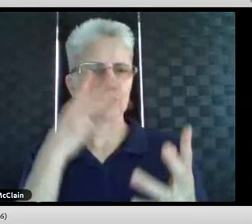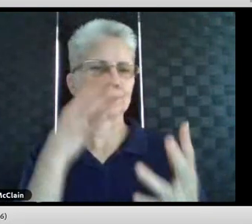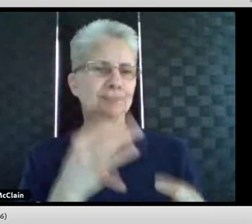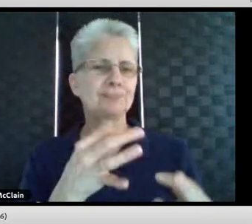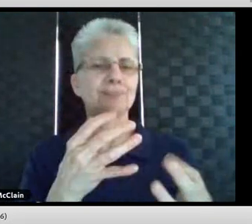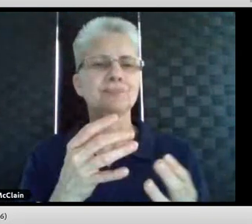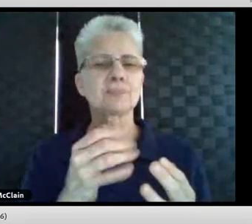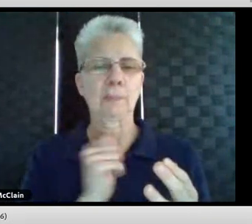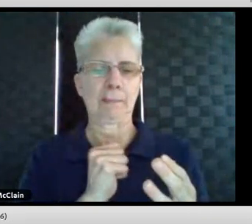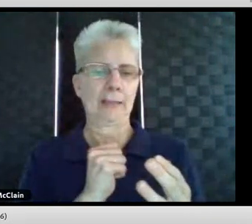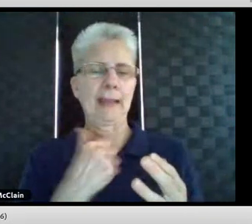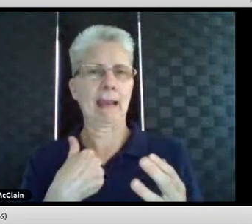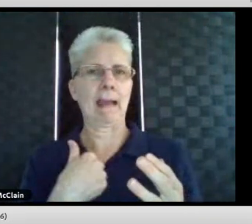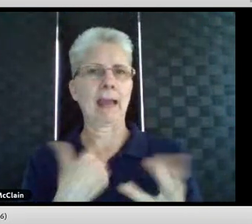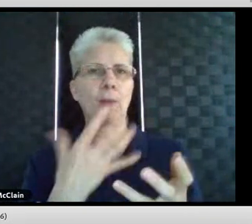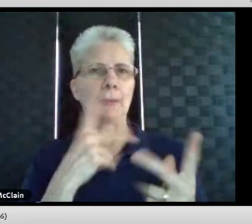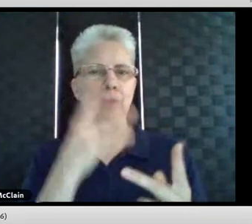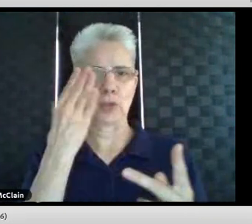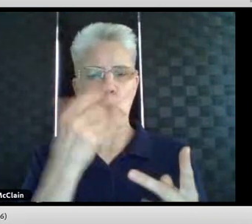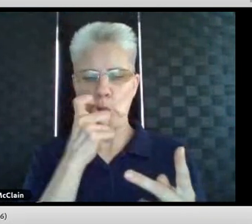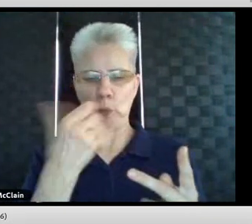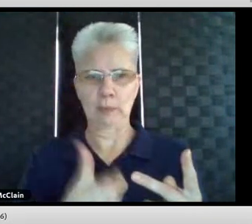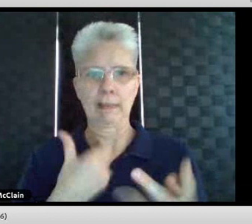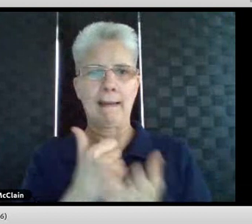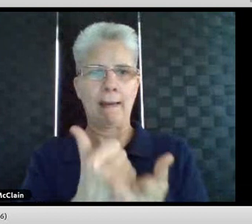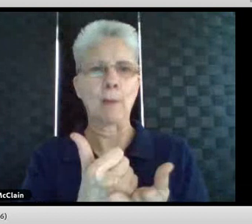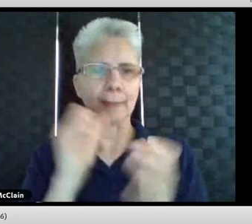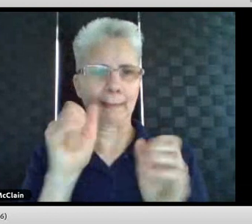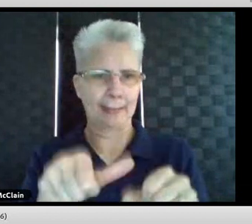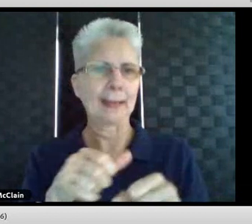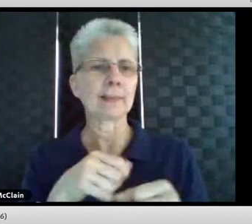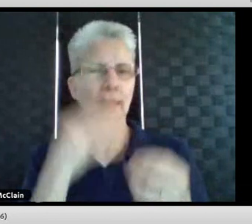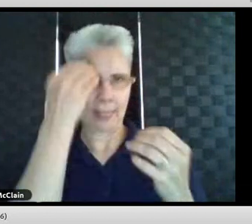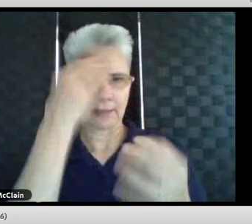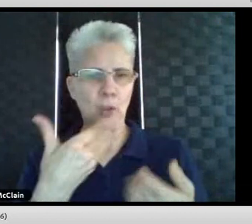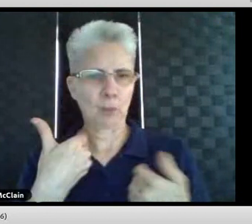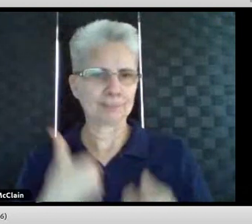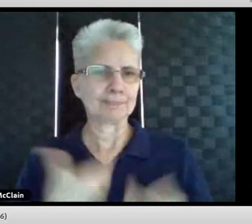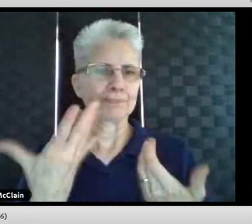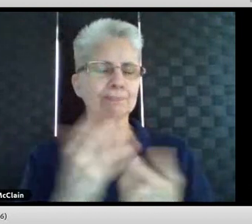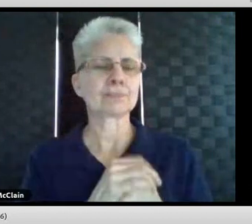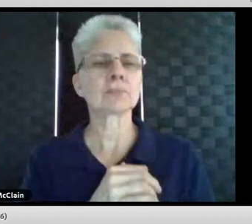It's just me. I want people to know I can help them and, you know, let them know who I am, but that -- Yeah.